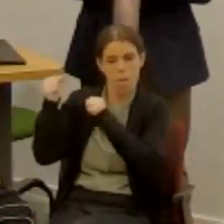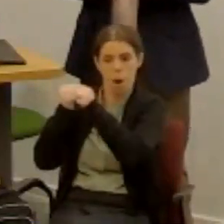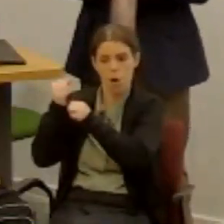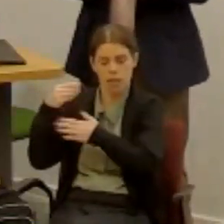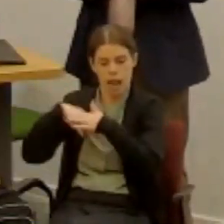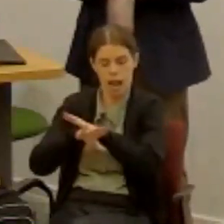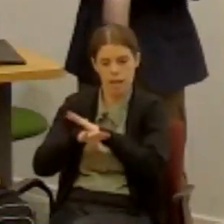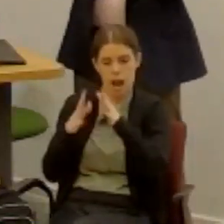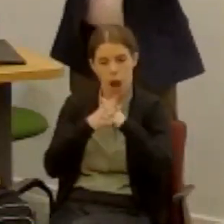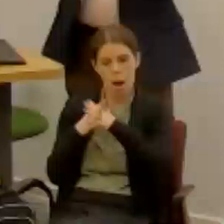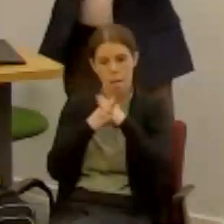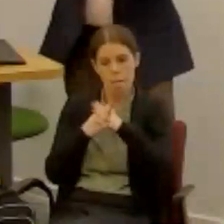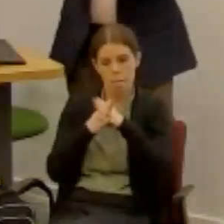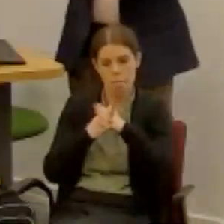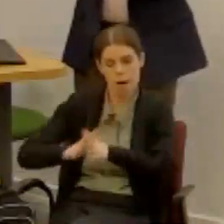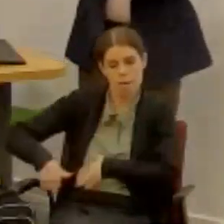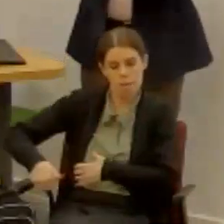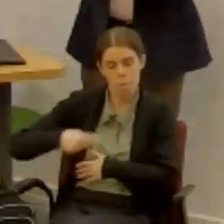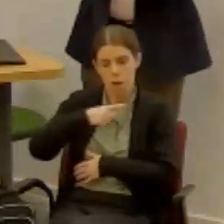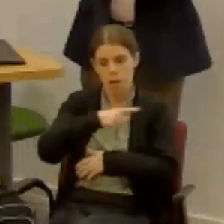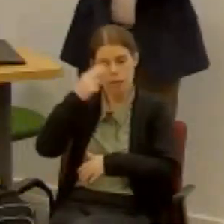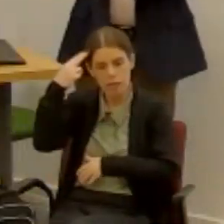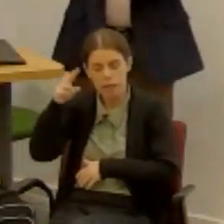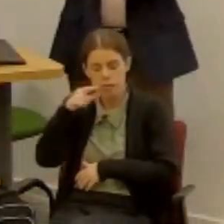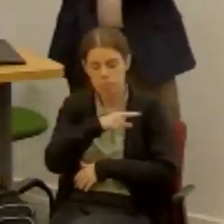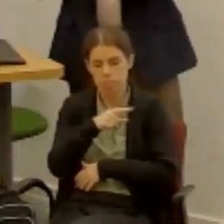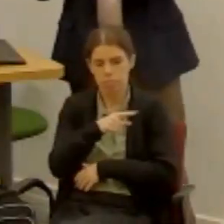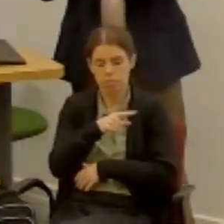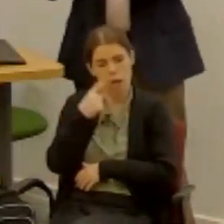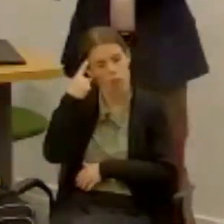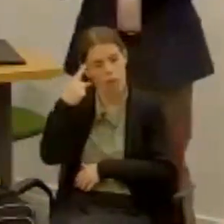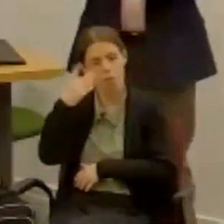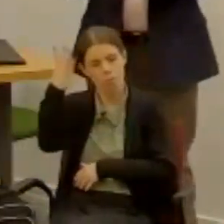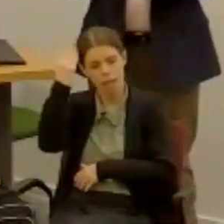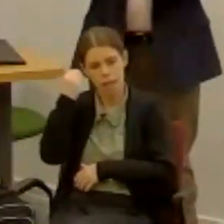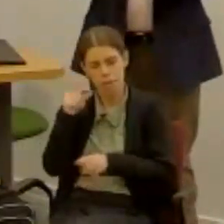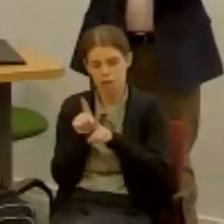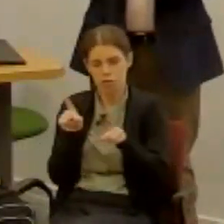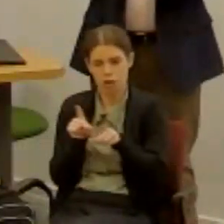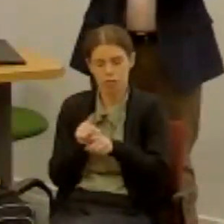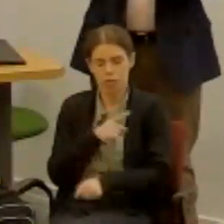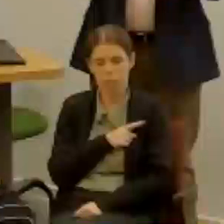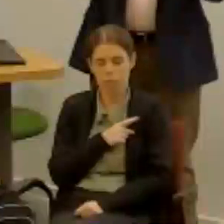and this man had a decline which fit with what we thought was the mentioned feature. Listicle pathology. Boxes dementia or football brain American football his matter has decline dementia listicle